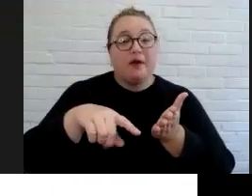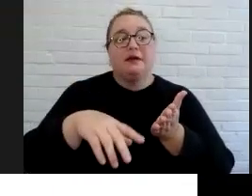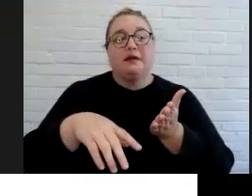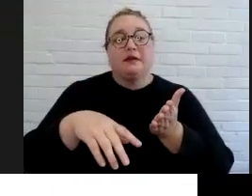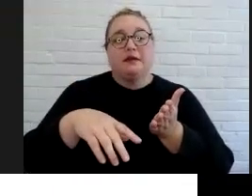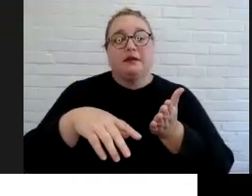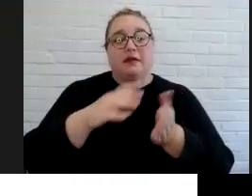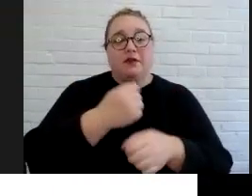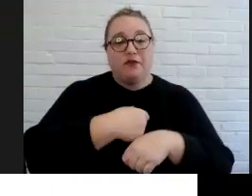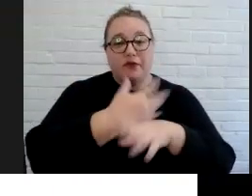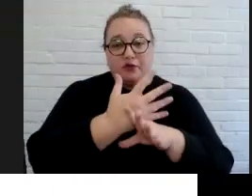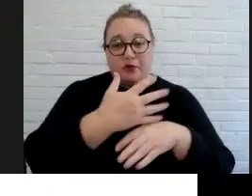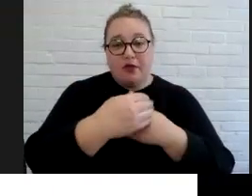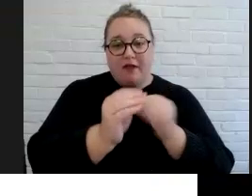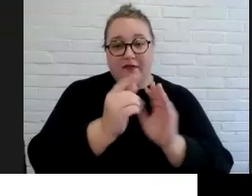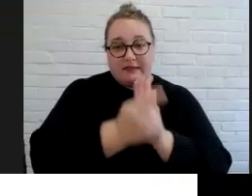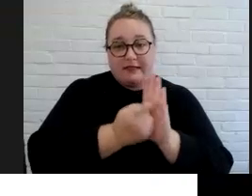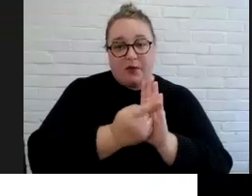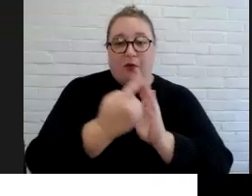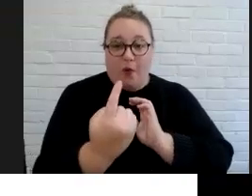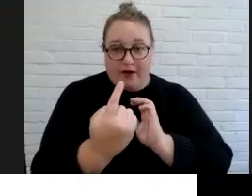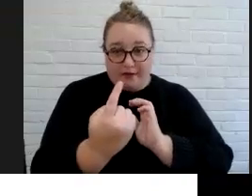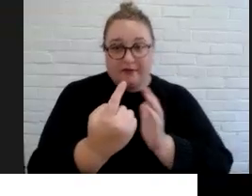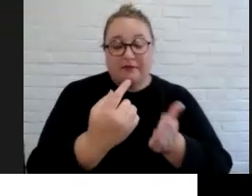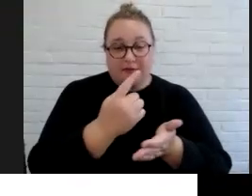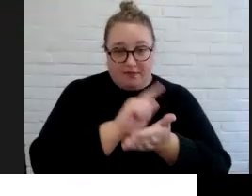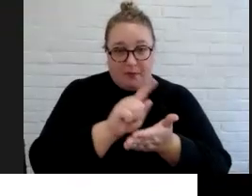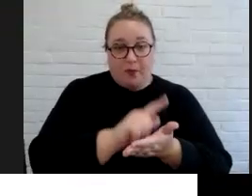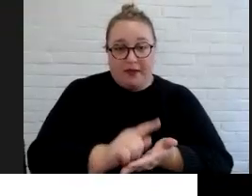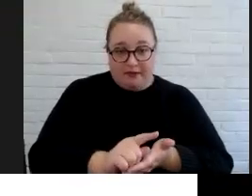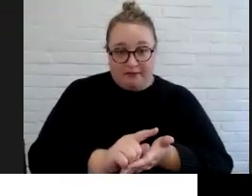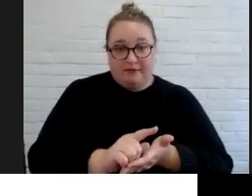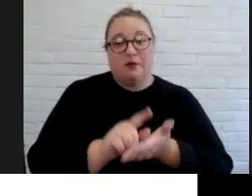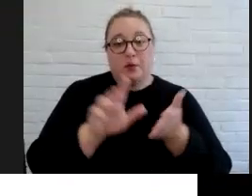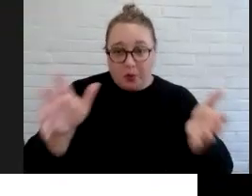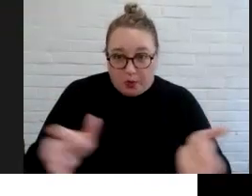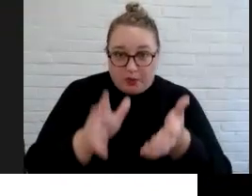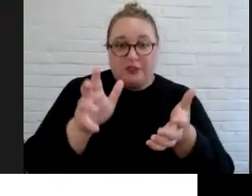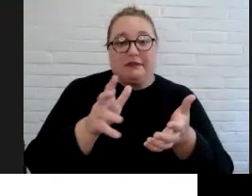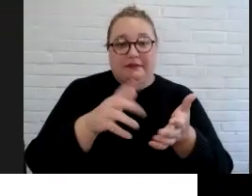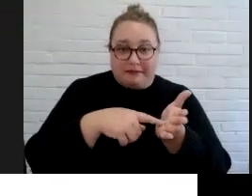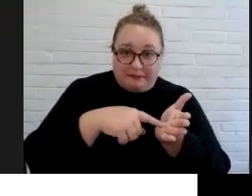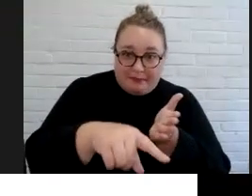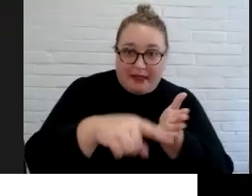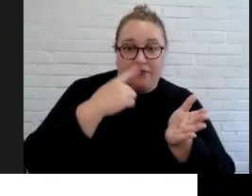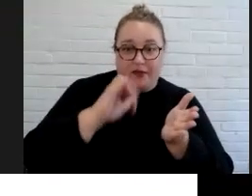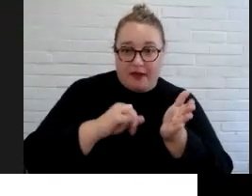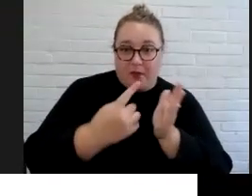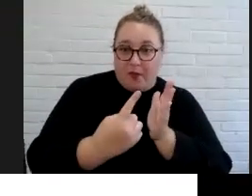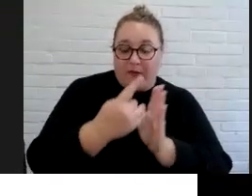And, we are very much hoping that, because we have the Core Inquiry on